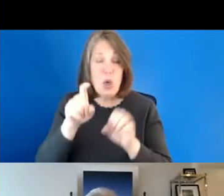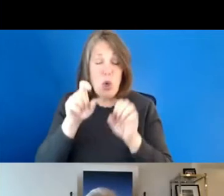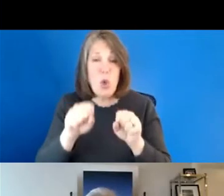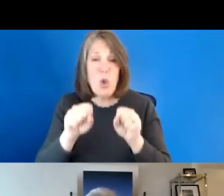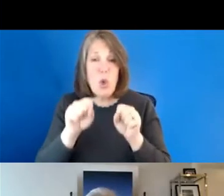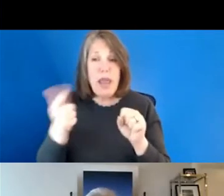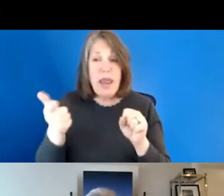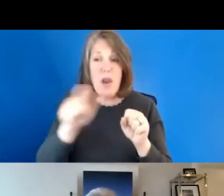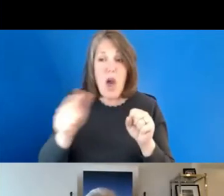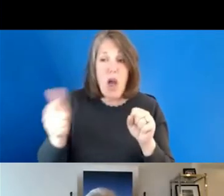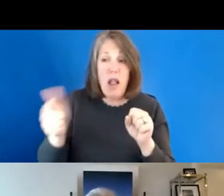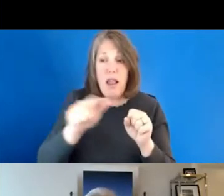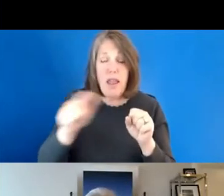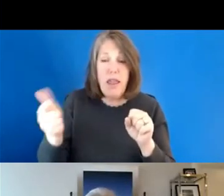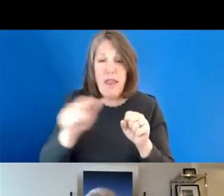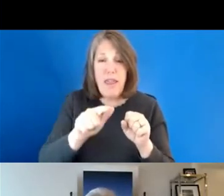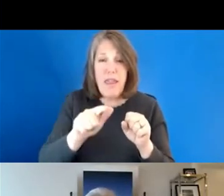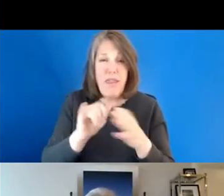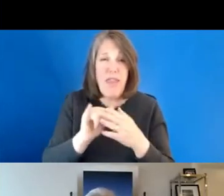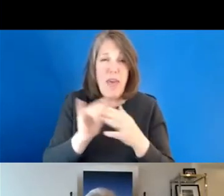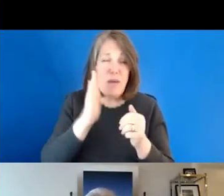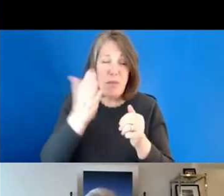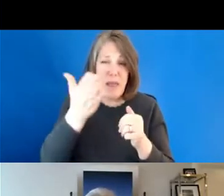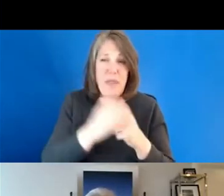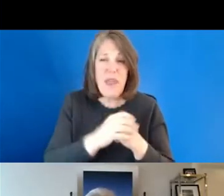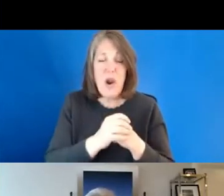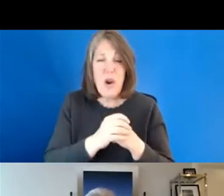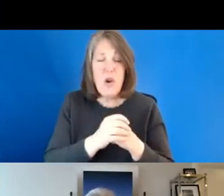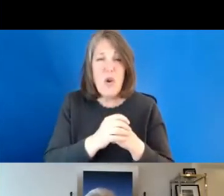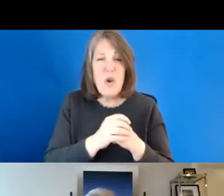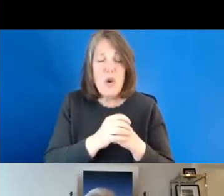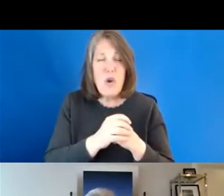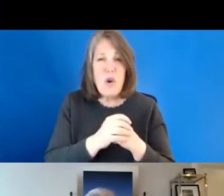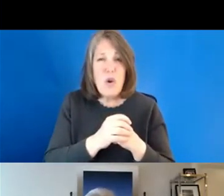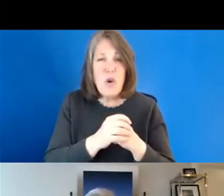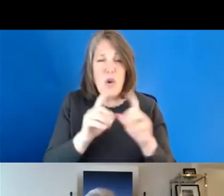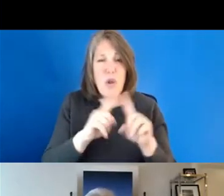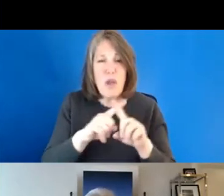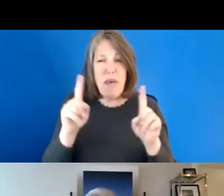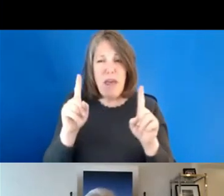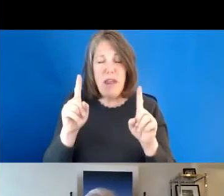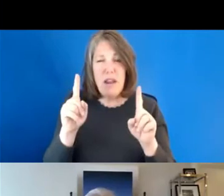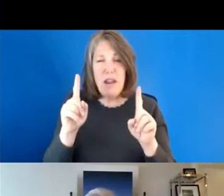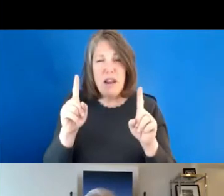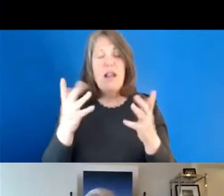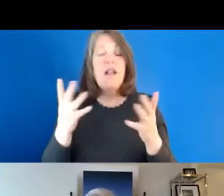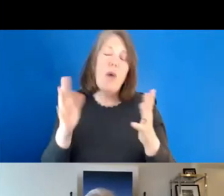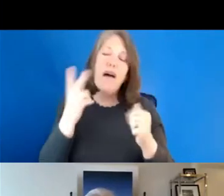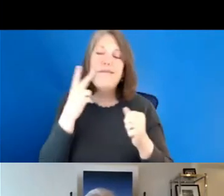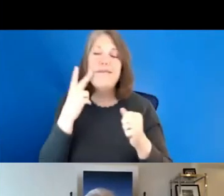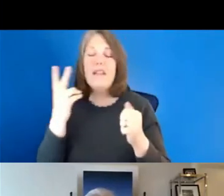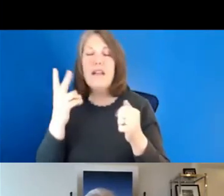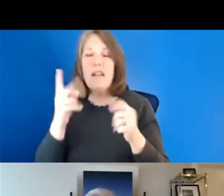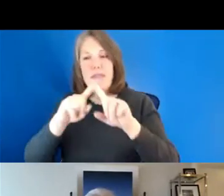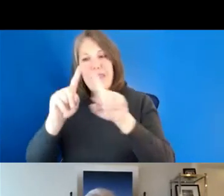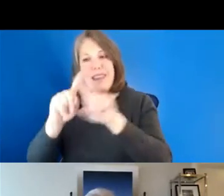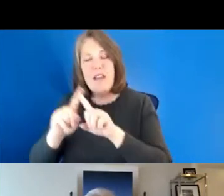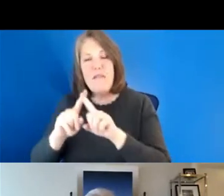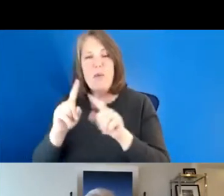17:08:03 That will be up there. The differences are -- let's take a look at the single content